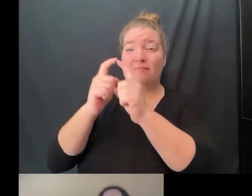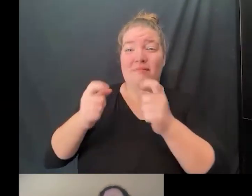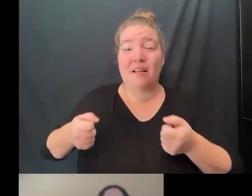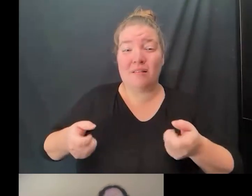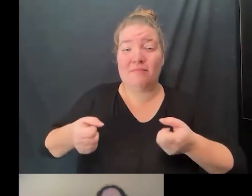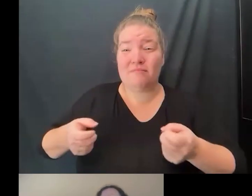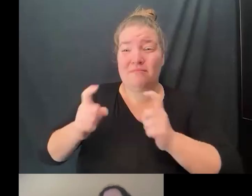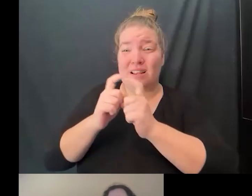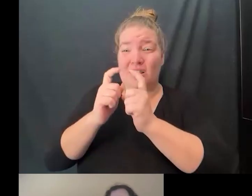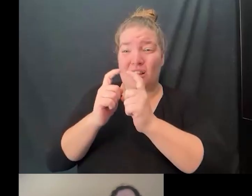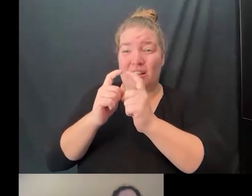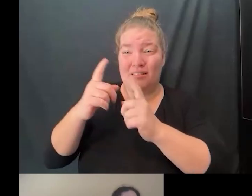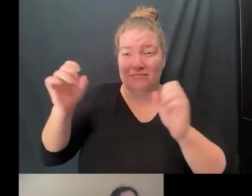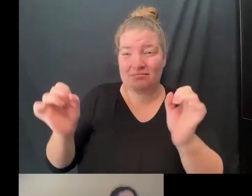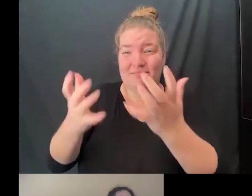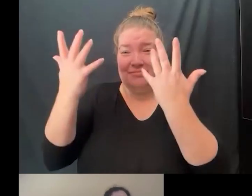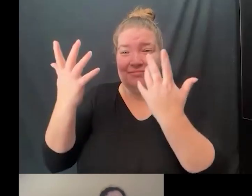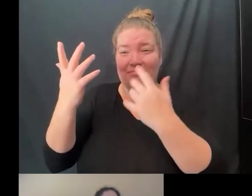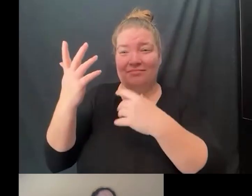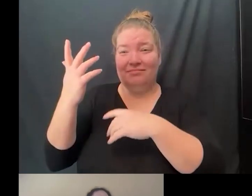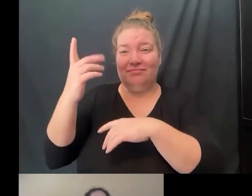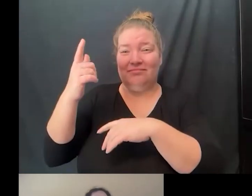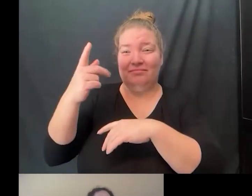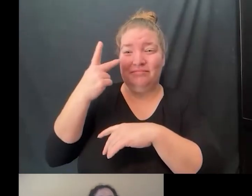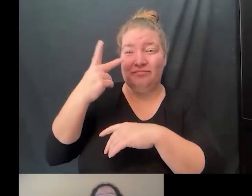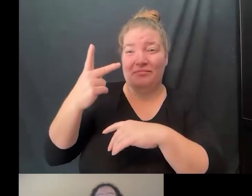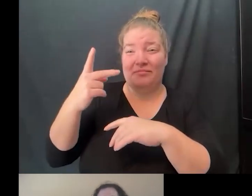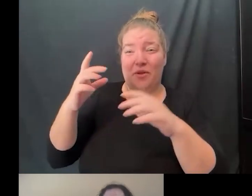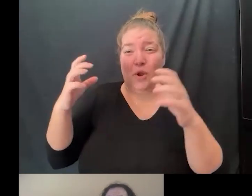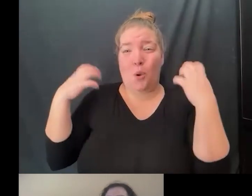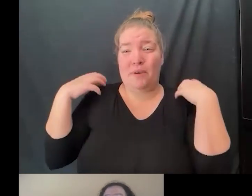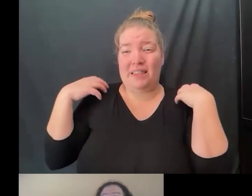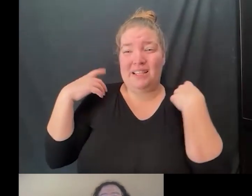because in 1953, the electric wheelchair was invented at the National Research